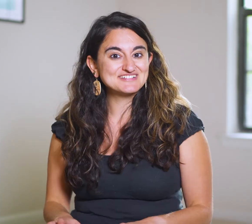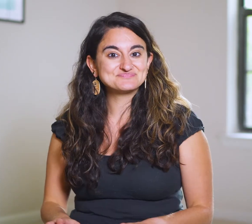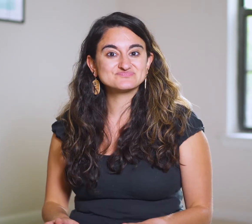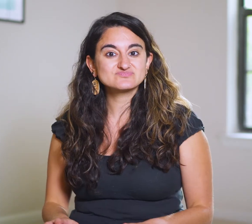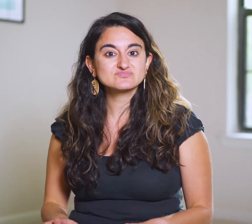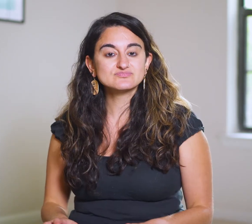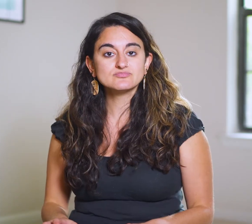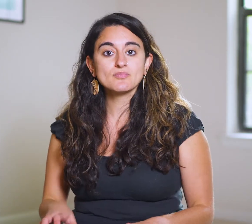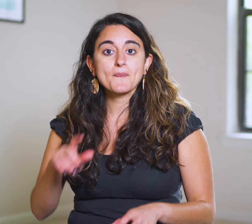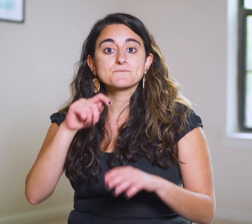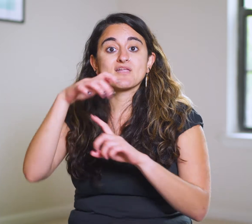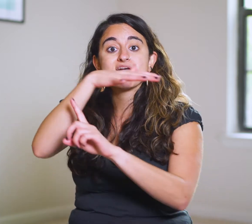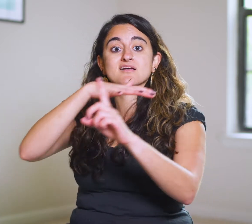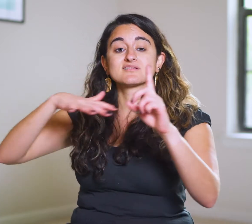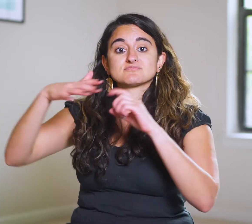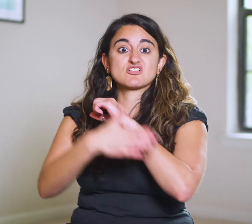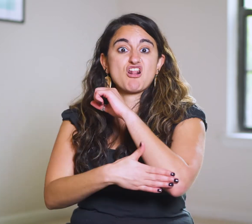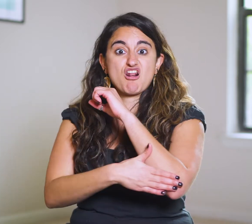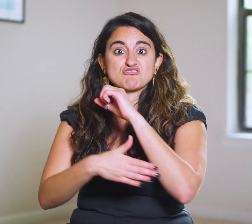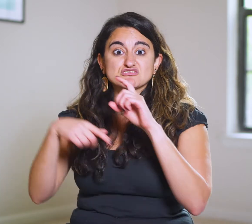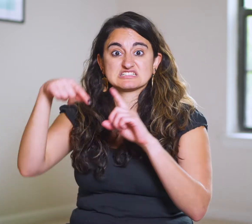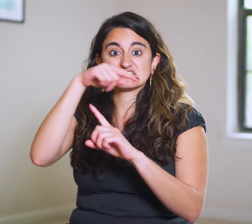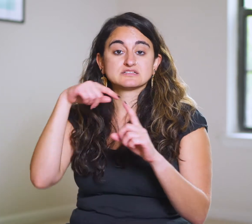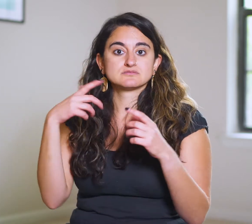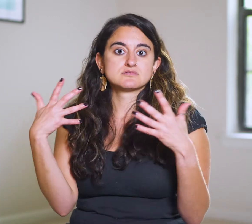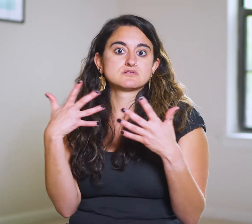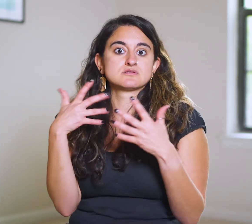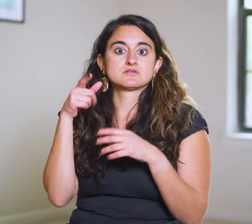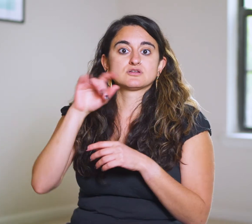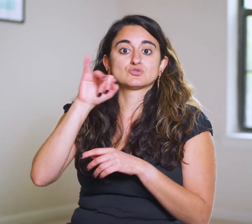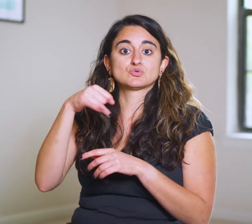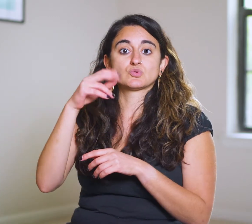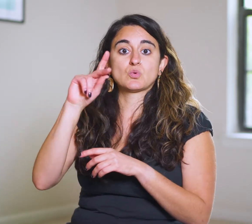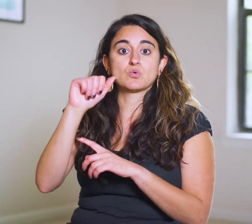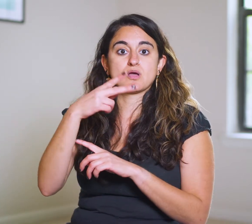The surrounding nations fear Judah